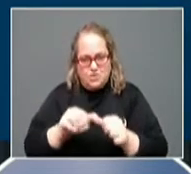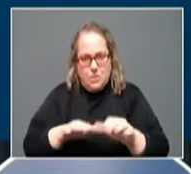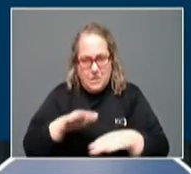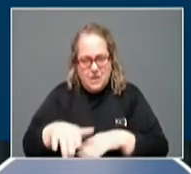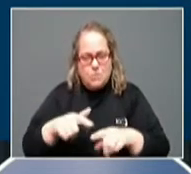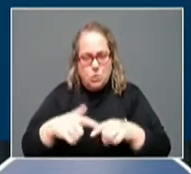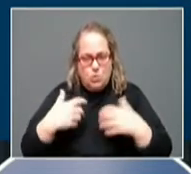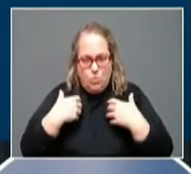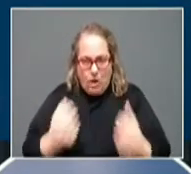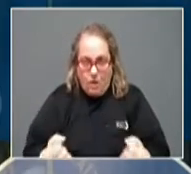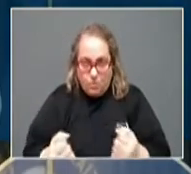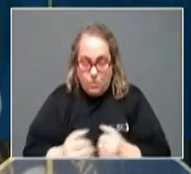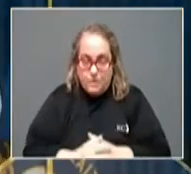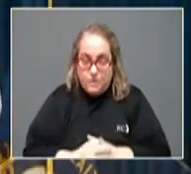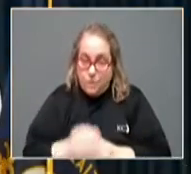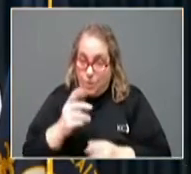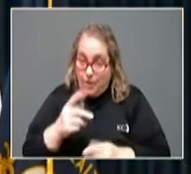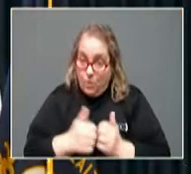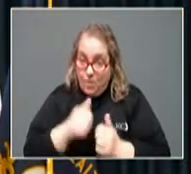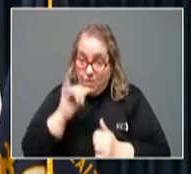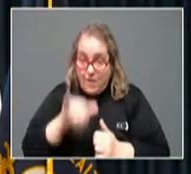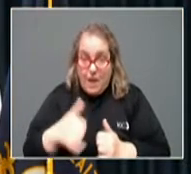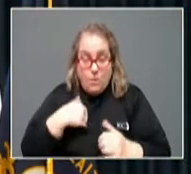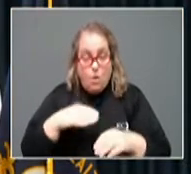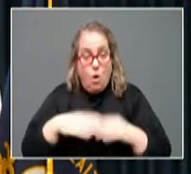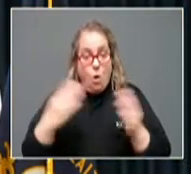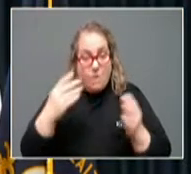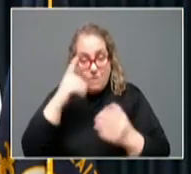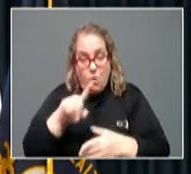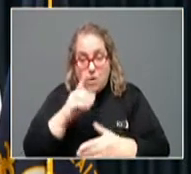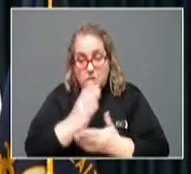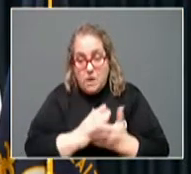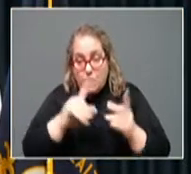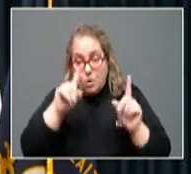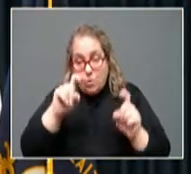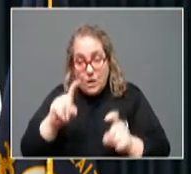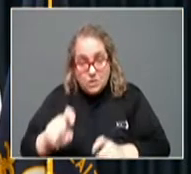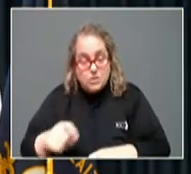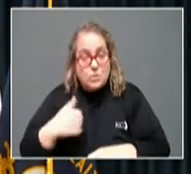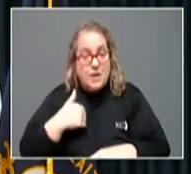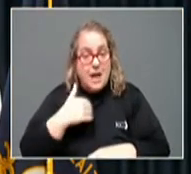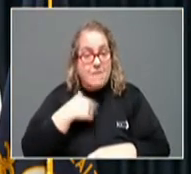alright with that. We will open it up for questions. We've got Karen's are here in studio,